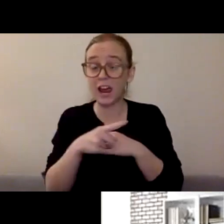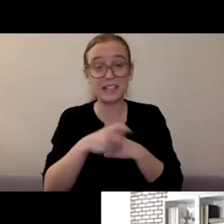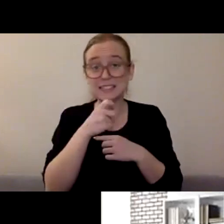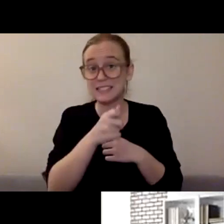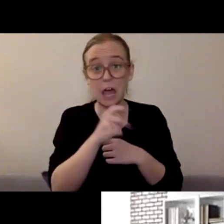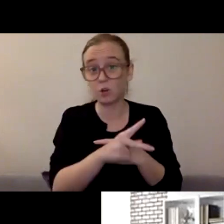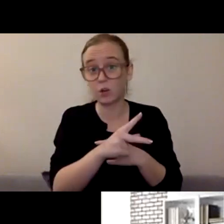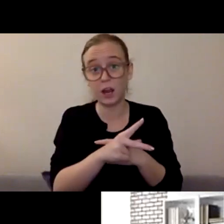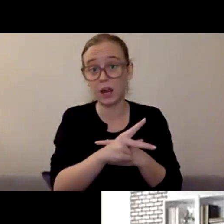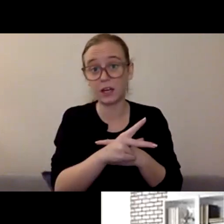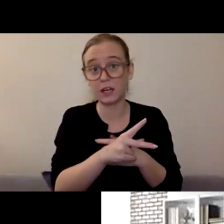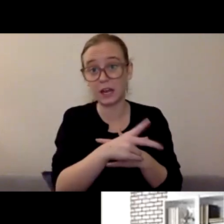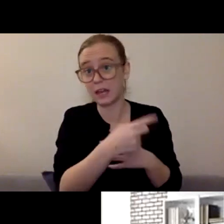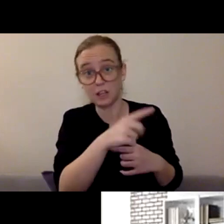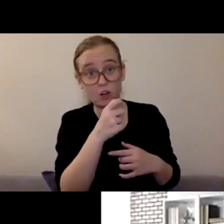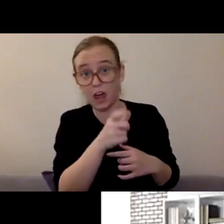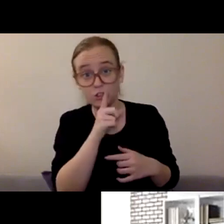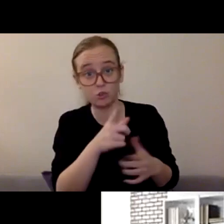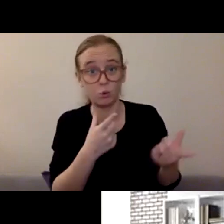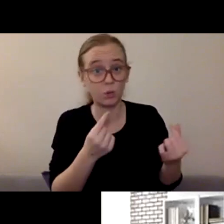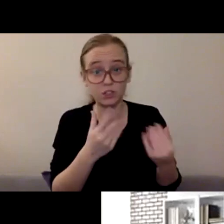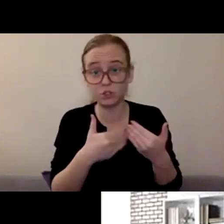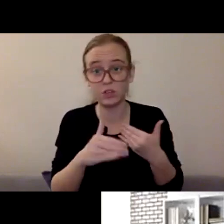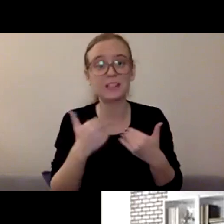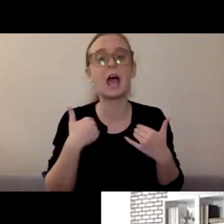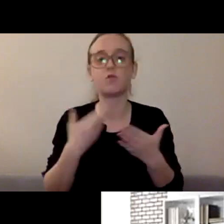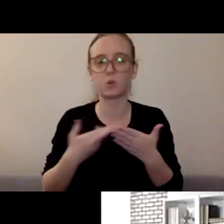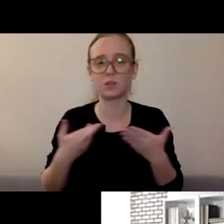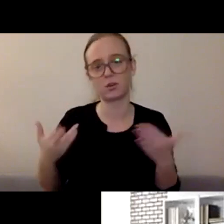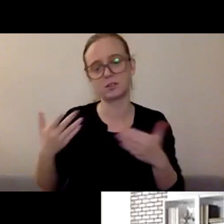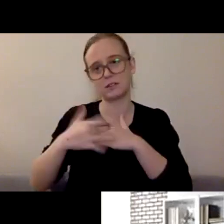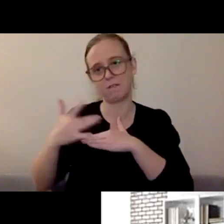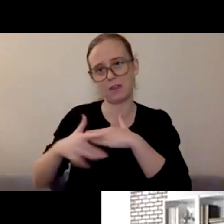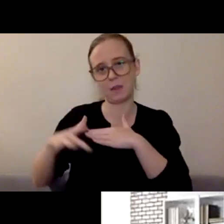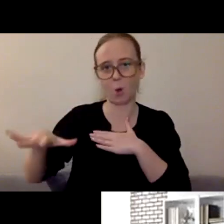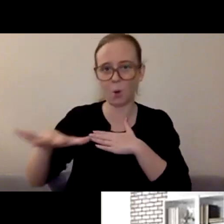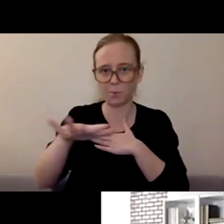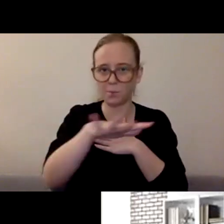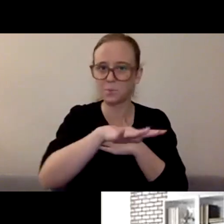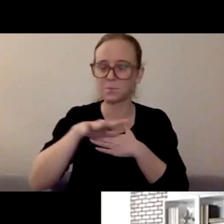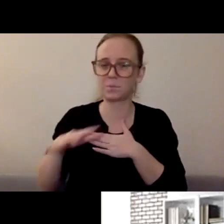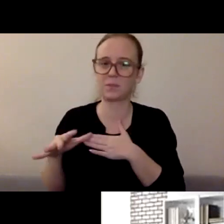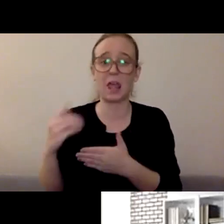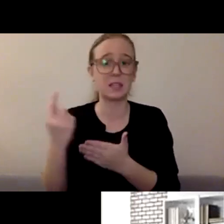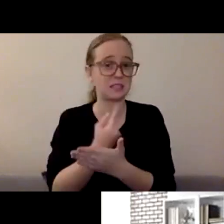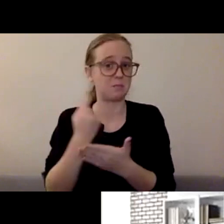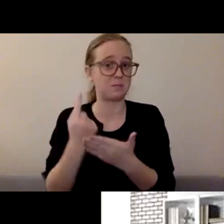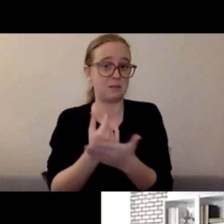and you guys can figure it out together. And sometimes just asking the question and just being present with that person is the first step.